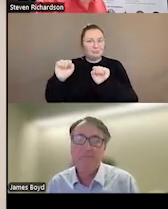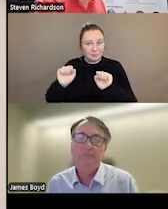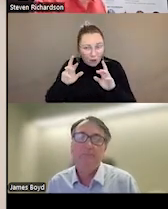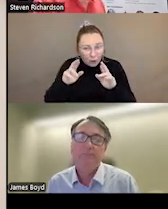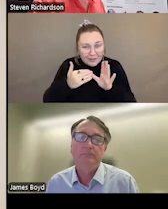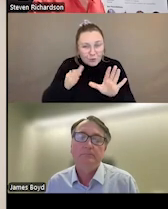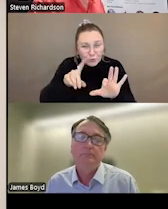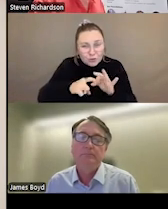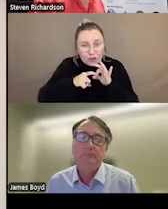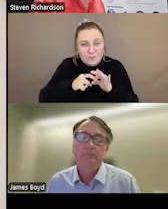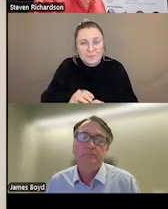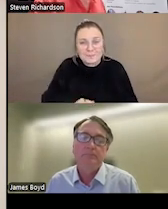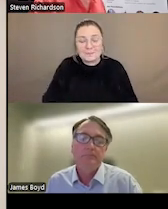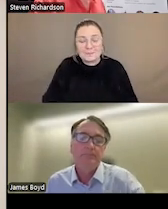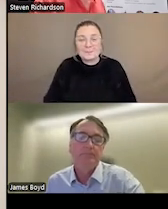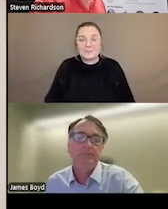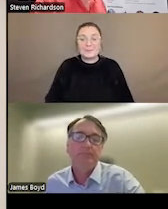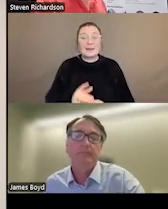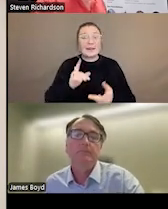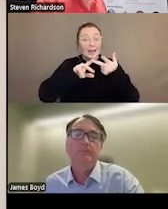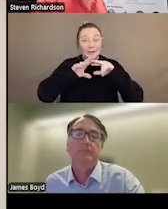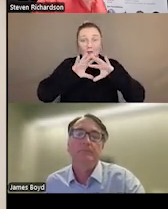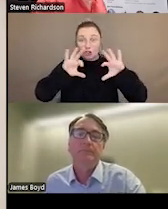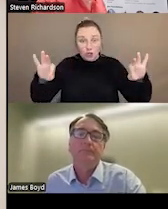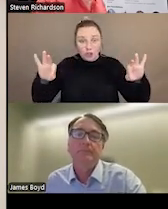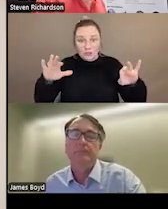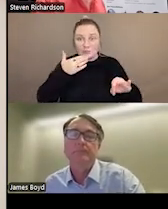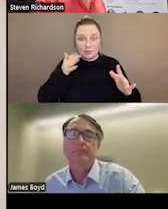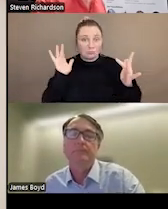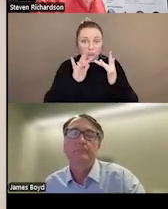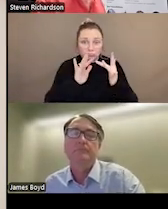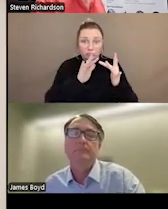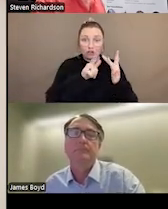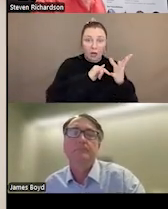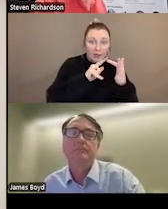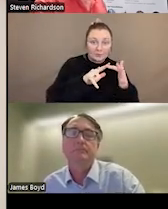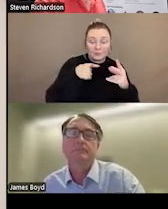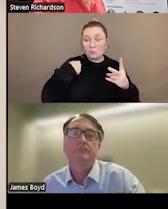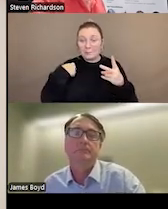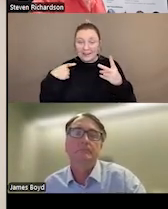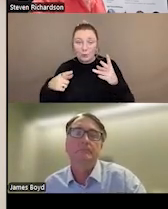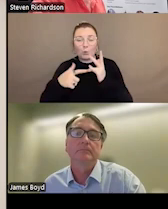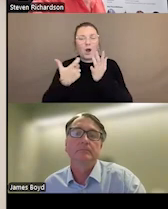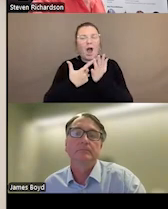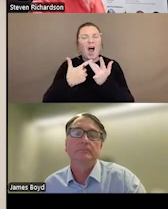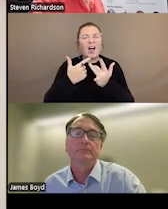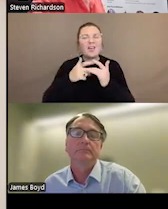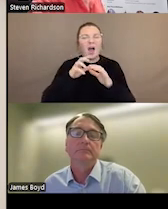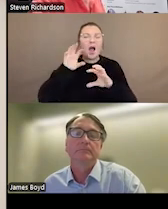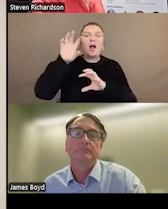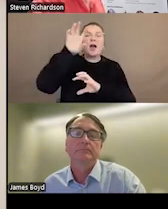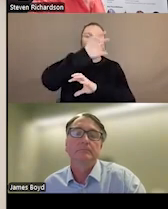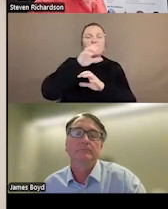your question. If not, by all means reach out to James or I or one of our other state managers